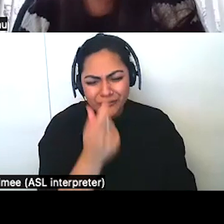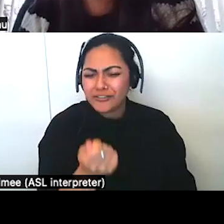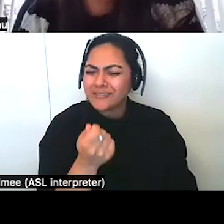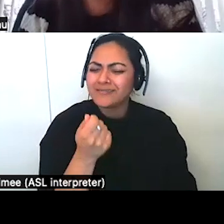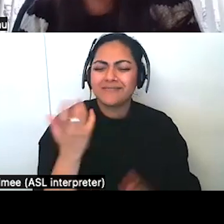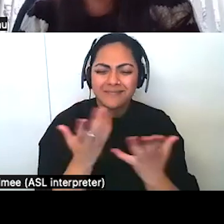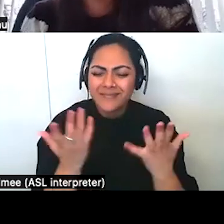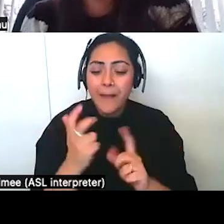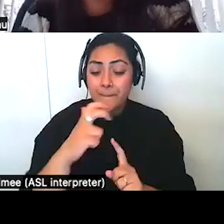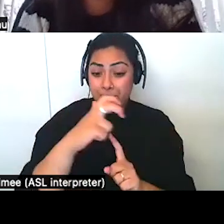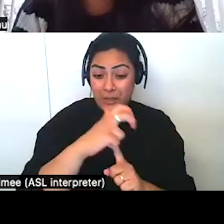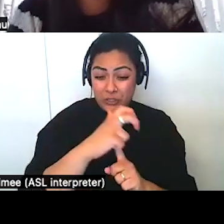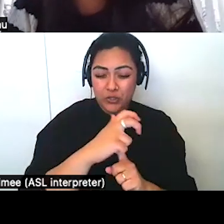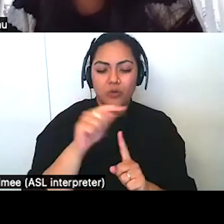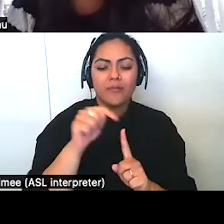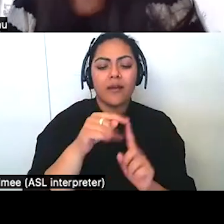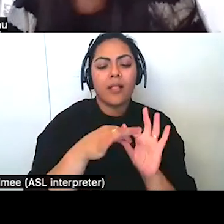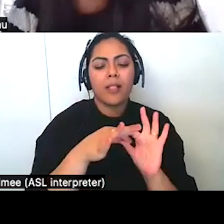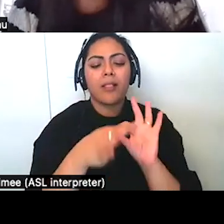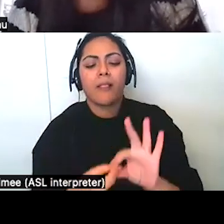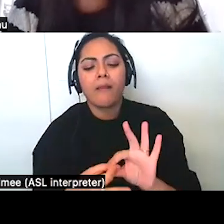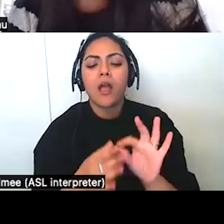that they're connected to a lot of other, like, growing trends in other